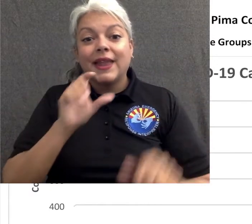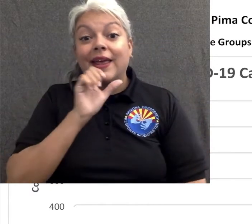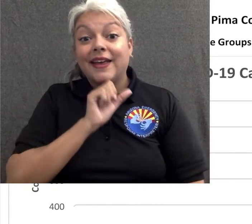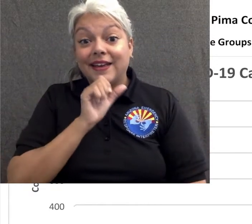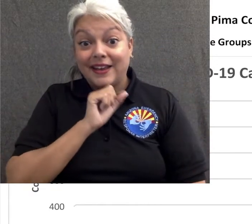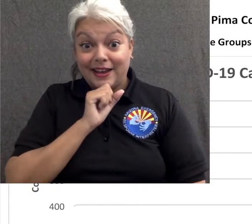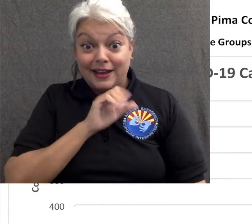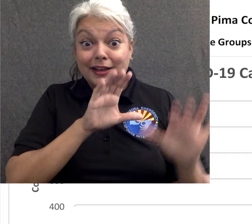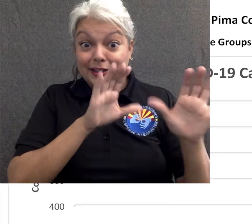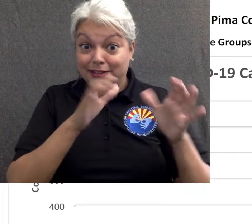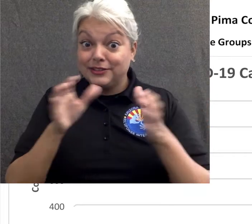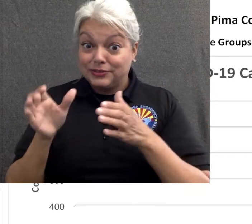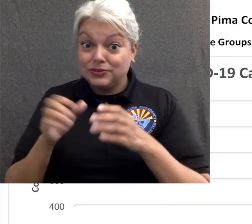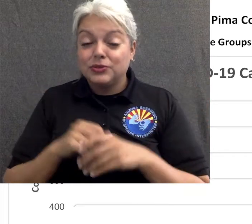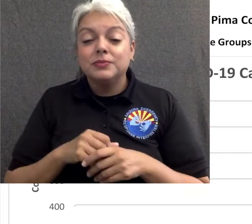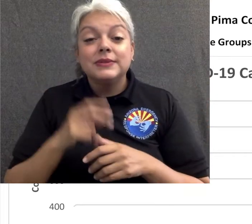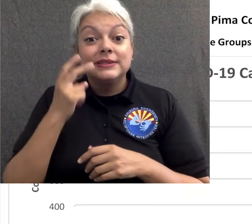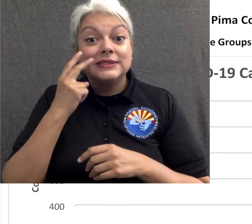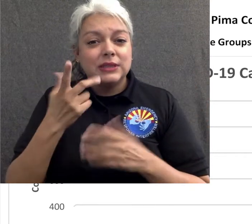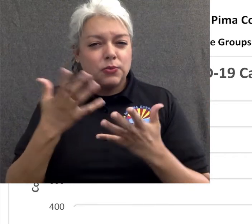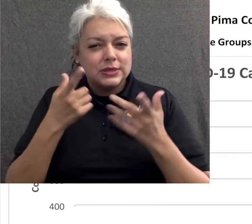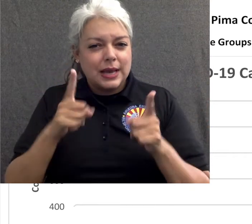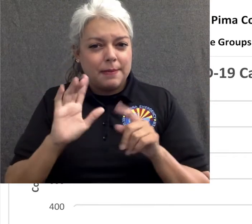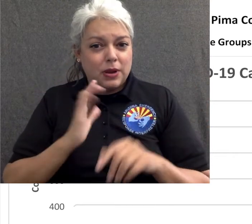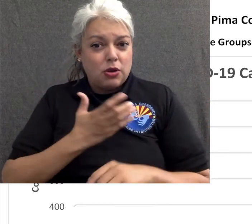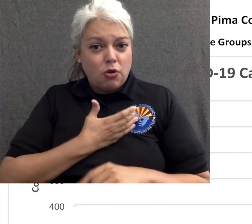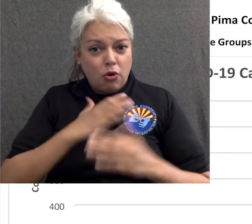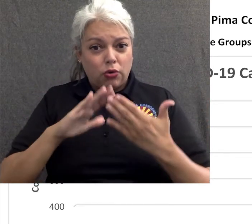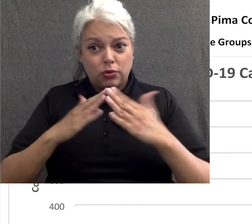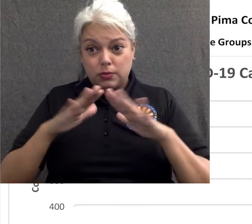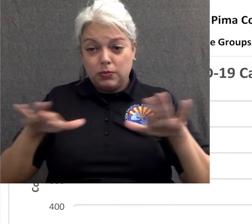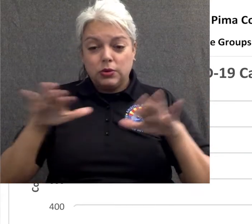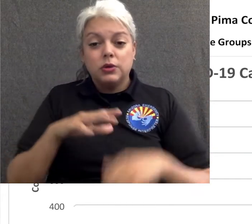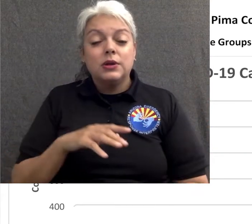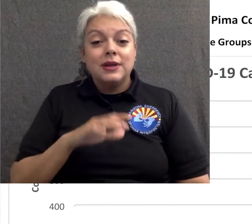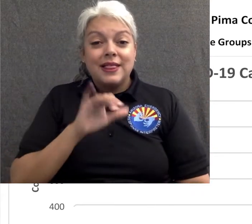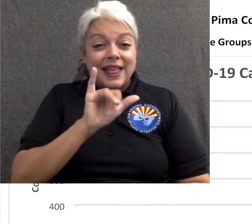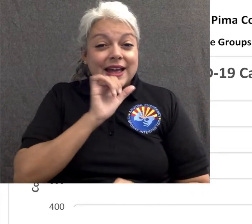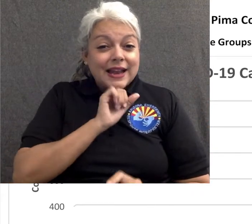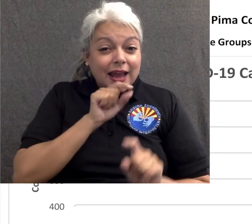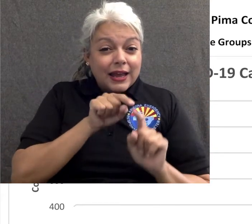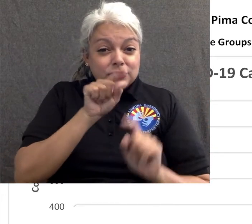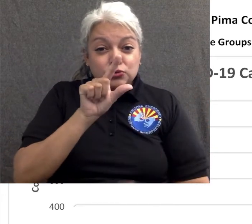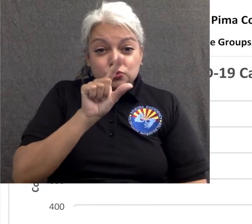what is happening in the community the 20 to 44 year old age group